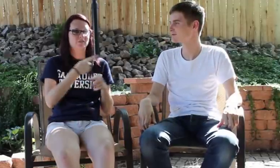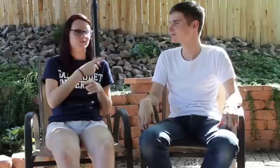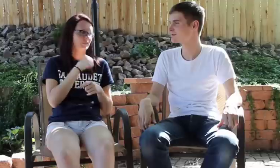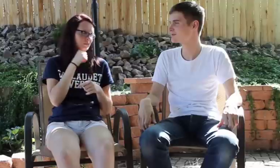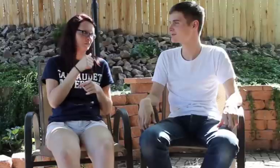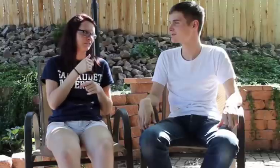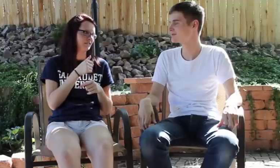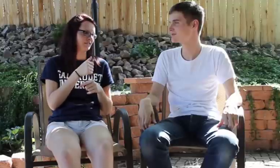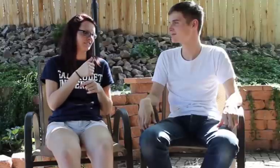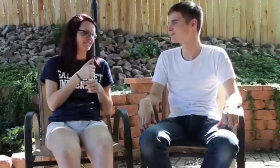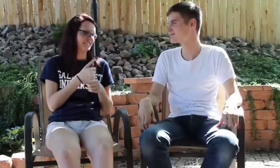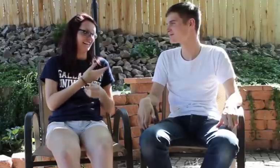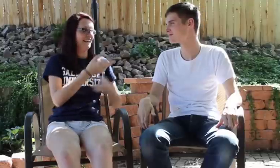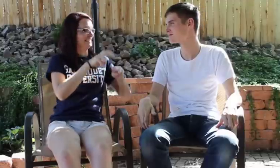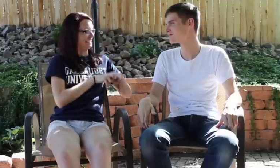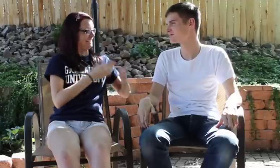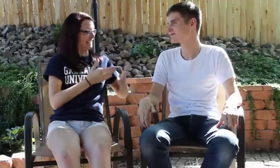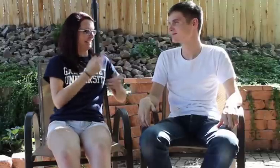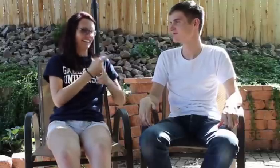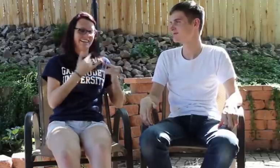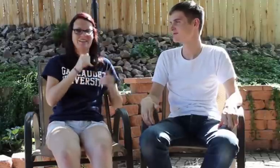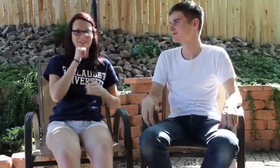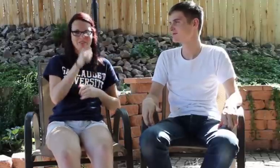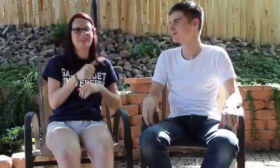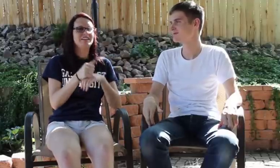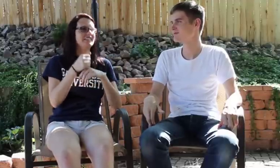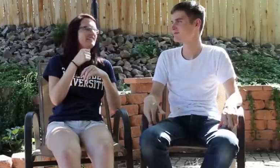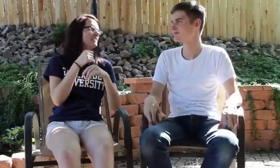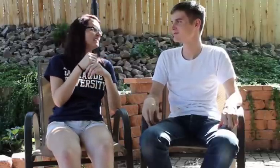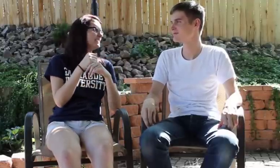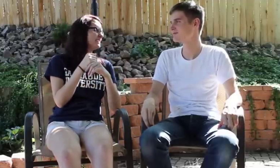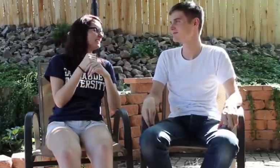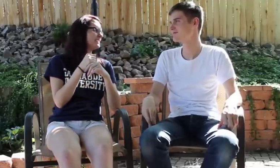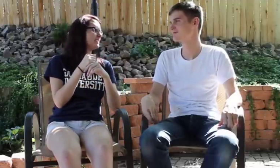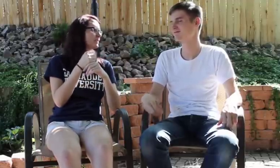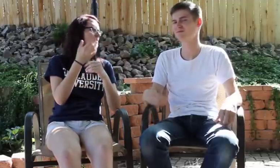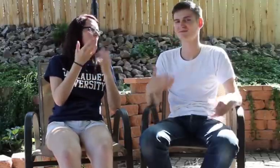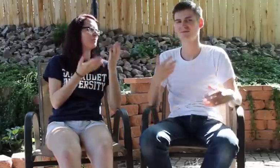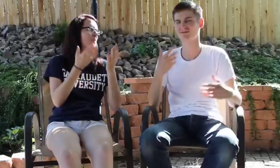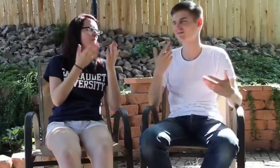learned Sign, we probably wouldn't be sitting here right now. We would have been in our